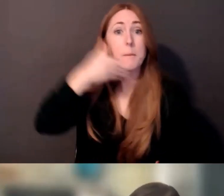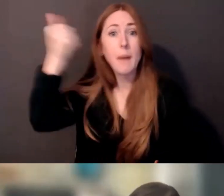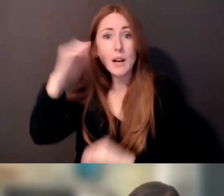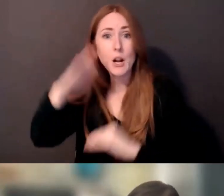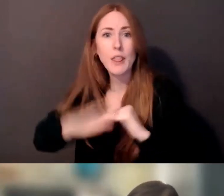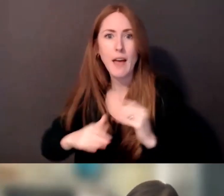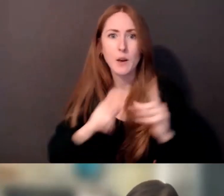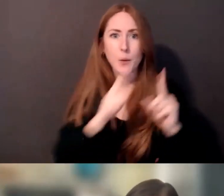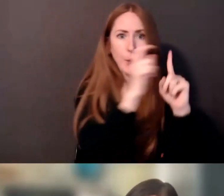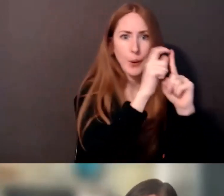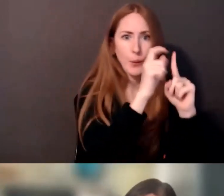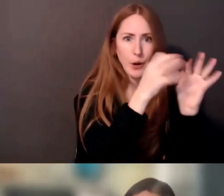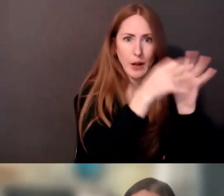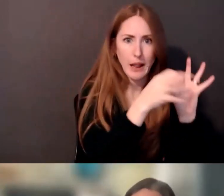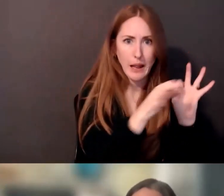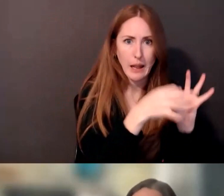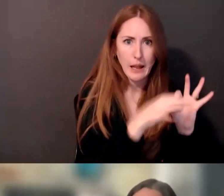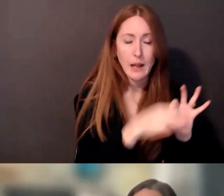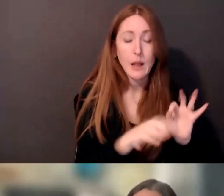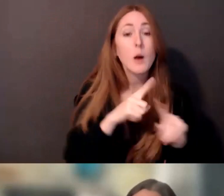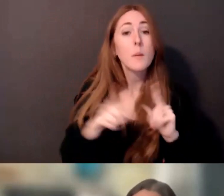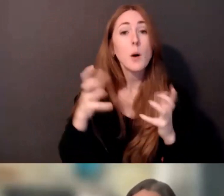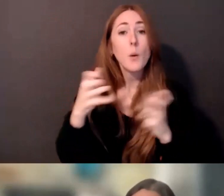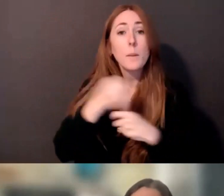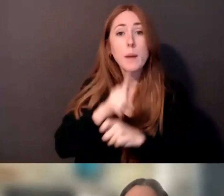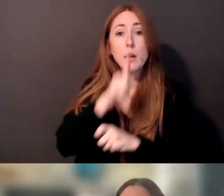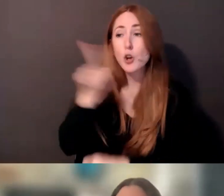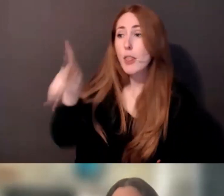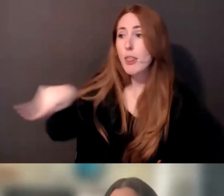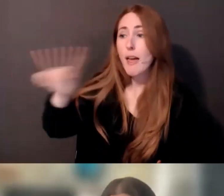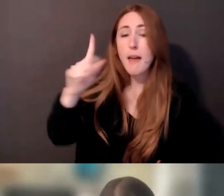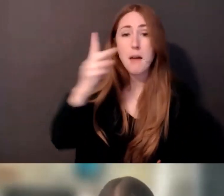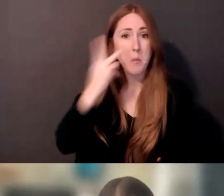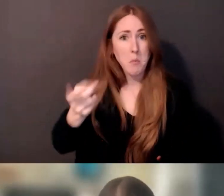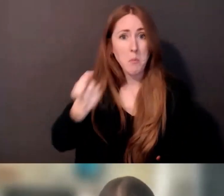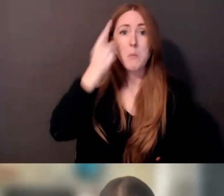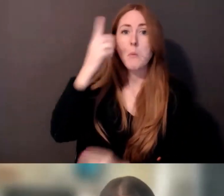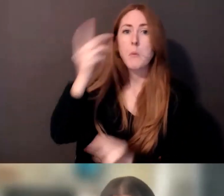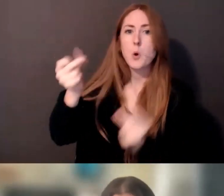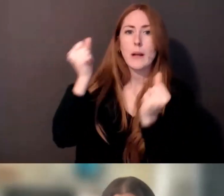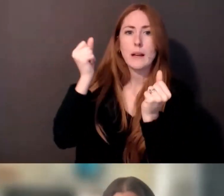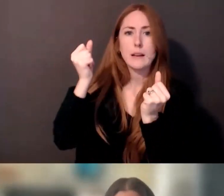that information quickly. Don't put a visual there just for the sake of putting a visual.